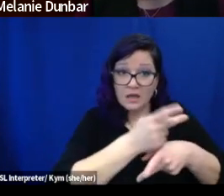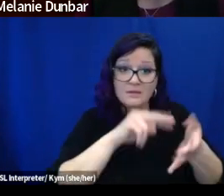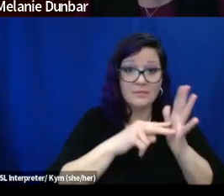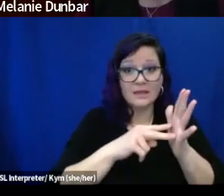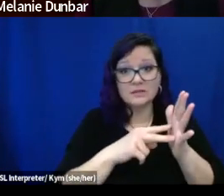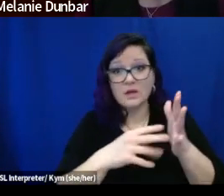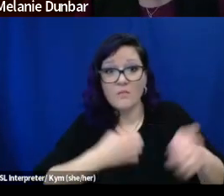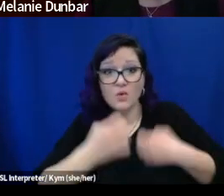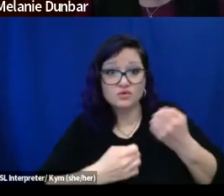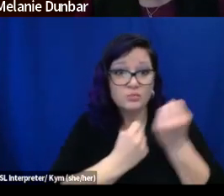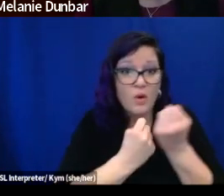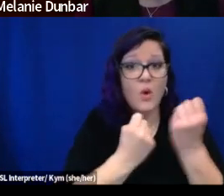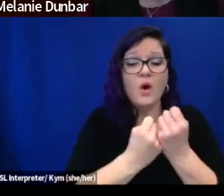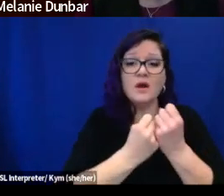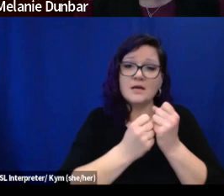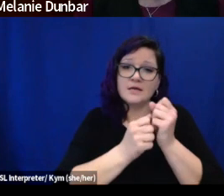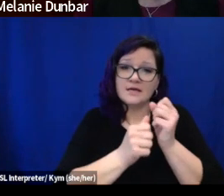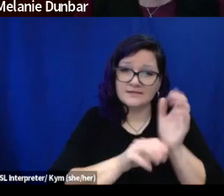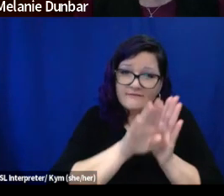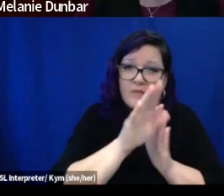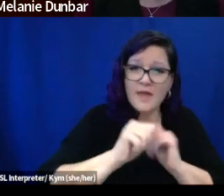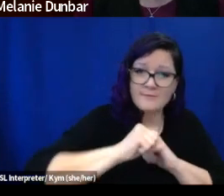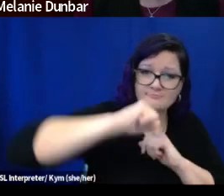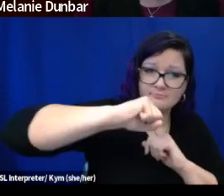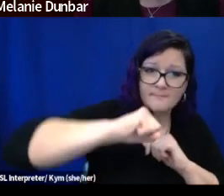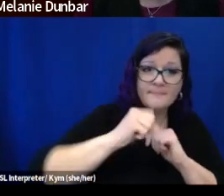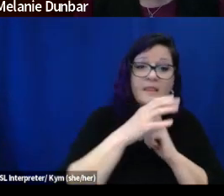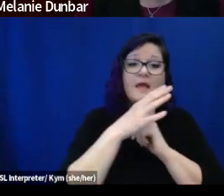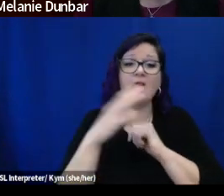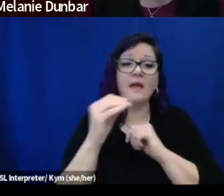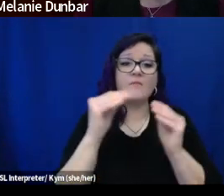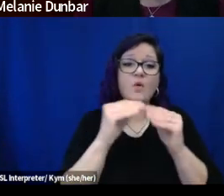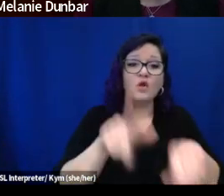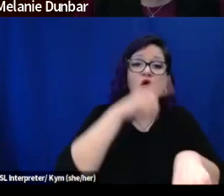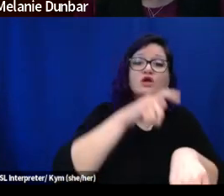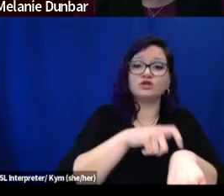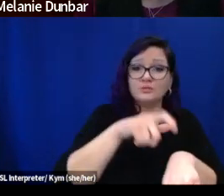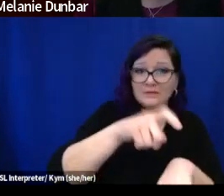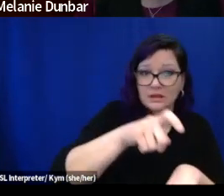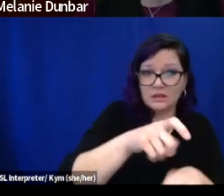and addressing longer-term needs, whereas disaster spiritual care emphasizes spiritual concerns,